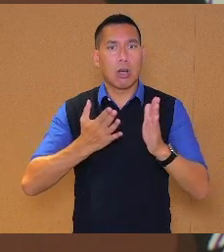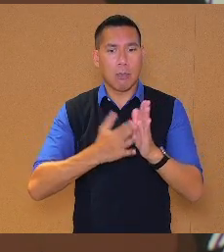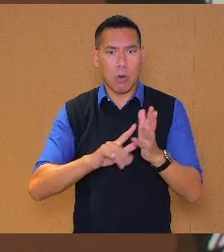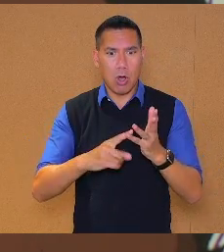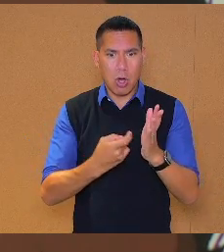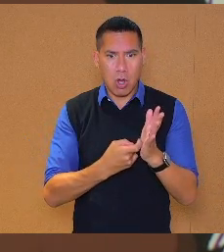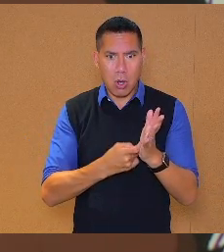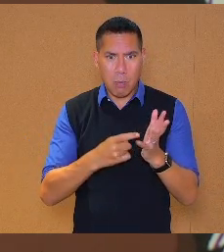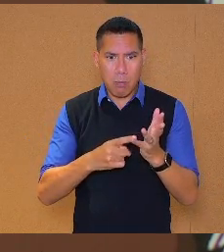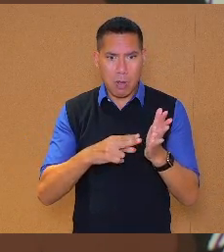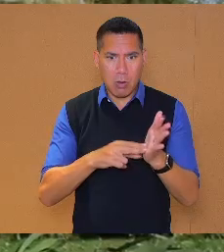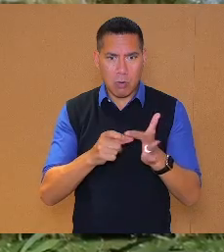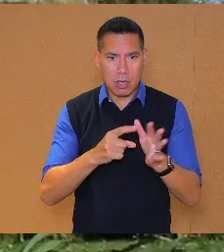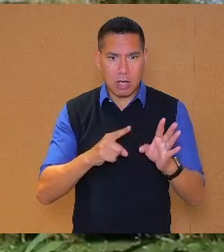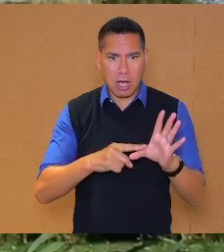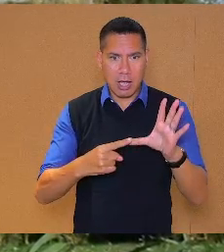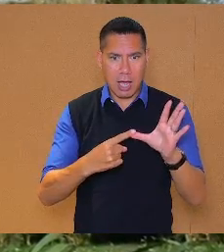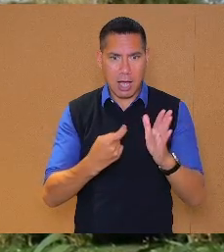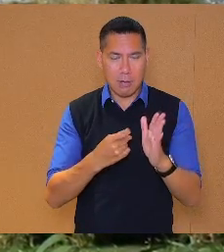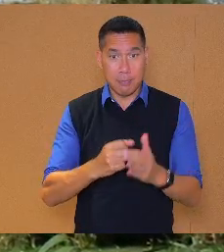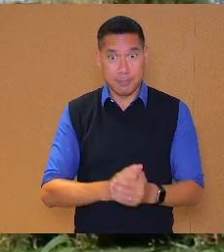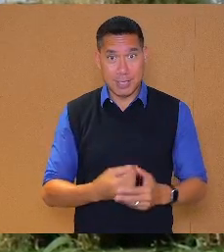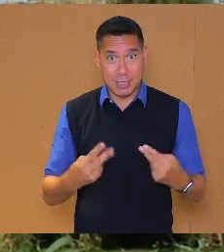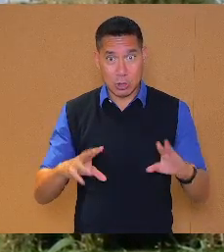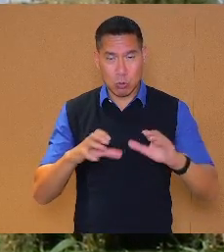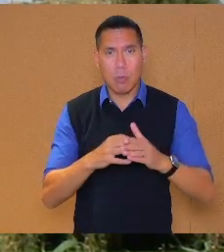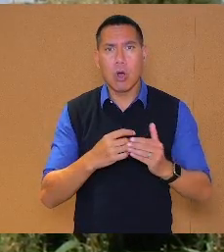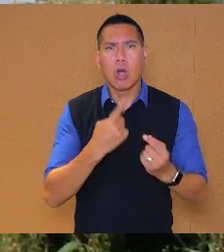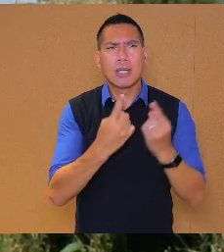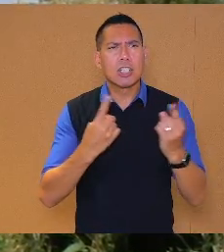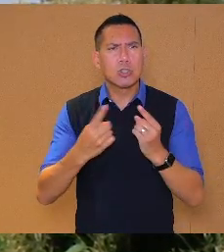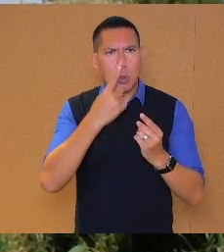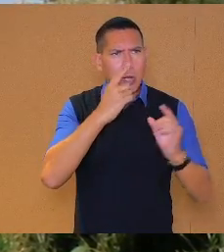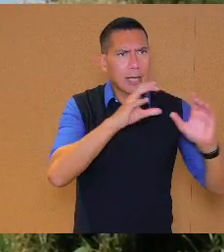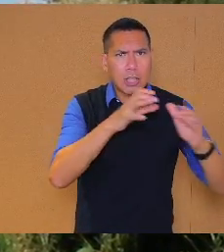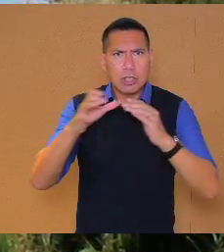performance from Trooper Mack. --